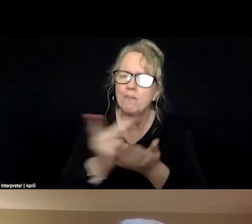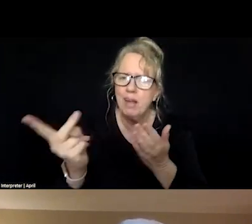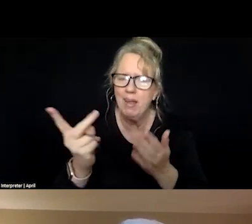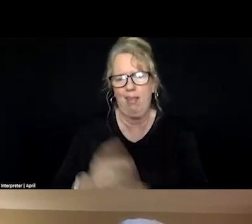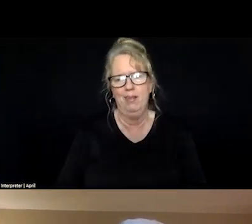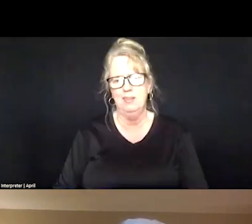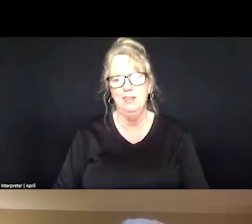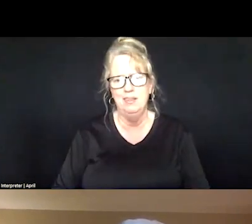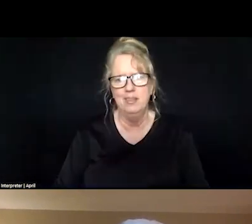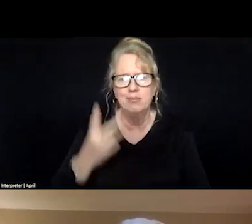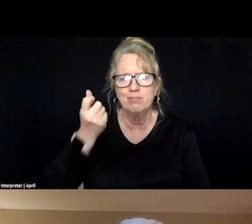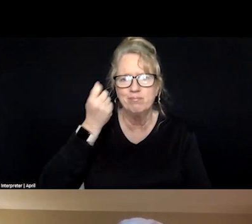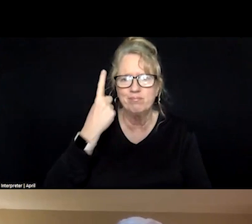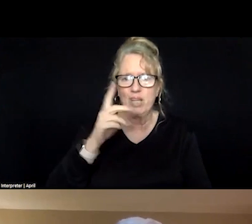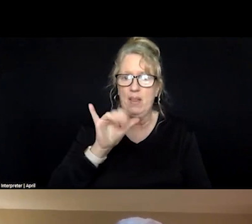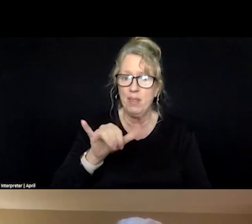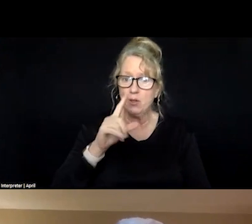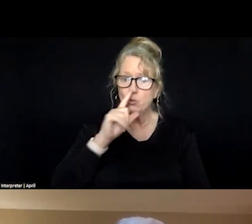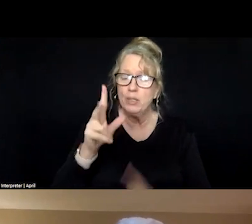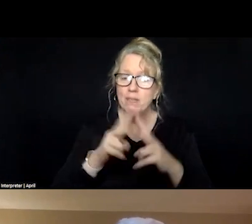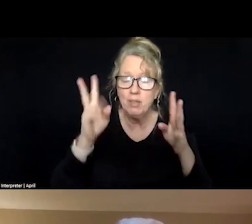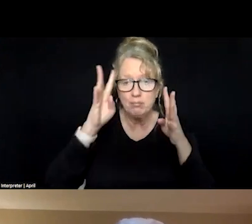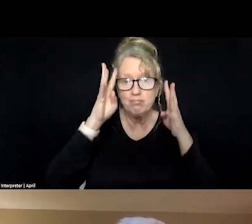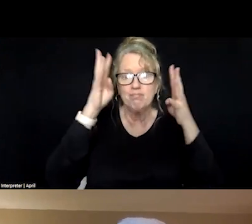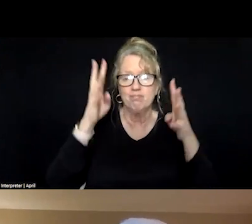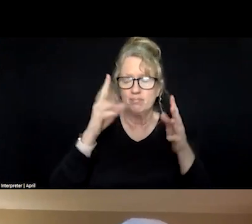THIS IS REALLY AN INNOVATIVE RESEARCH PROJECT.